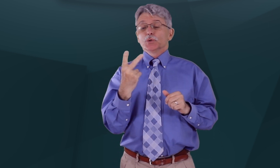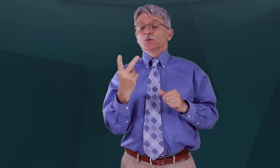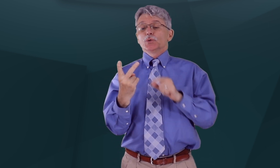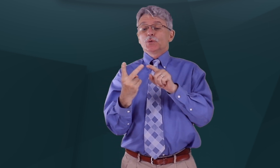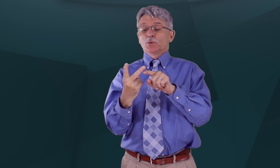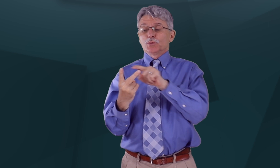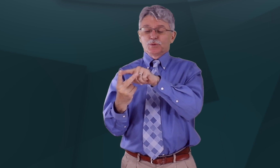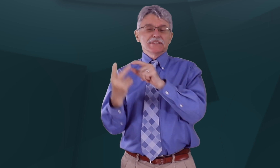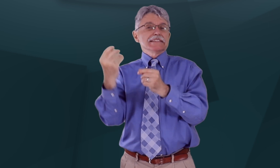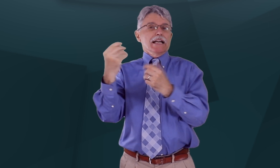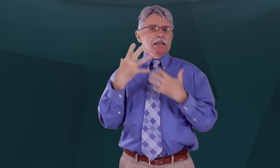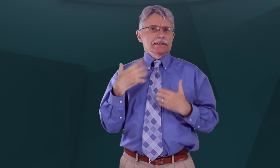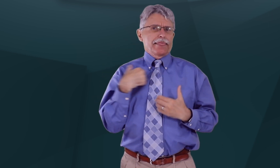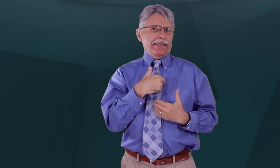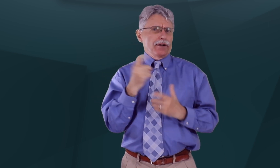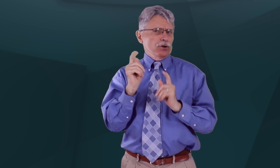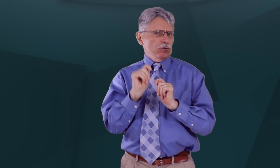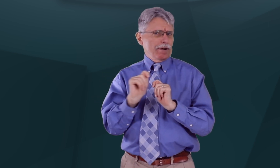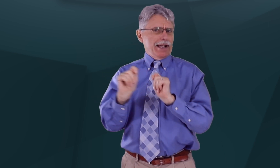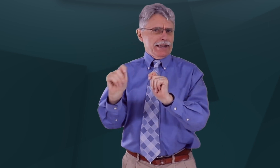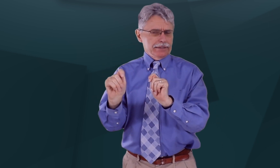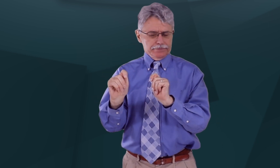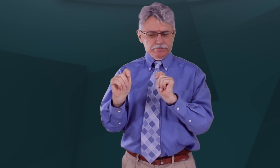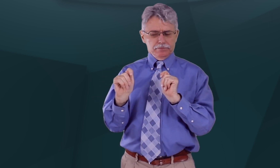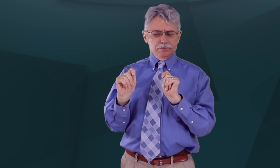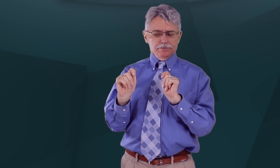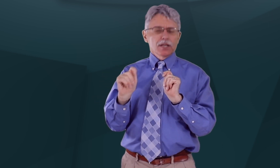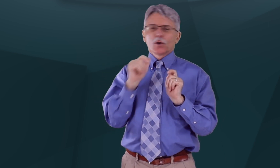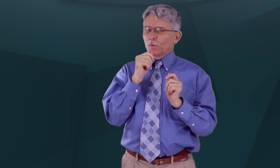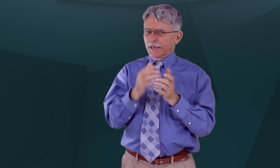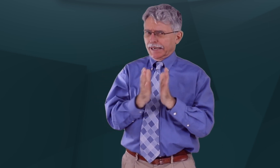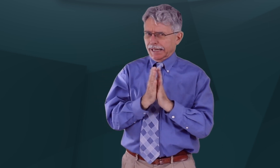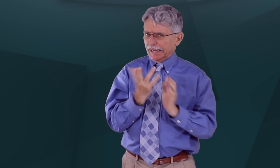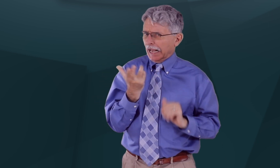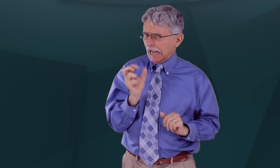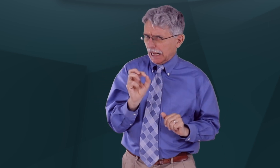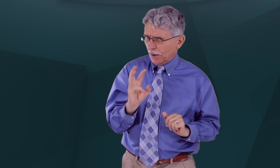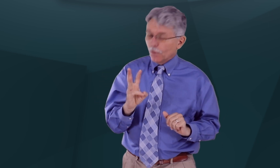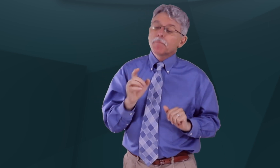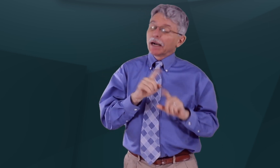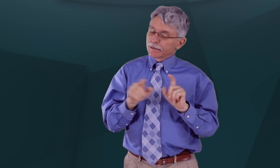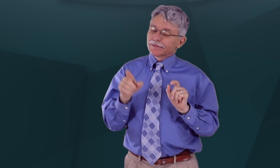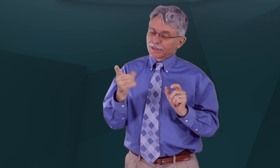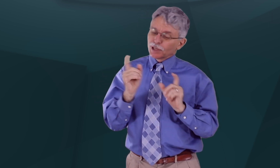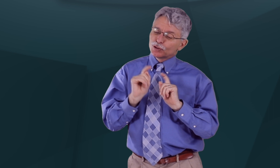Three of our children have children. Two of them have told us they're trying and we're not going to be asking how,